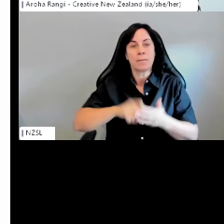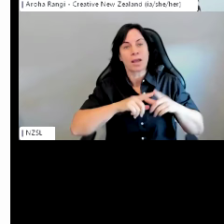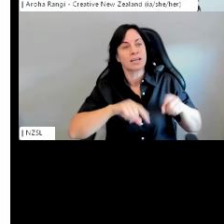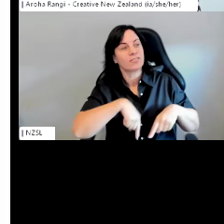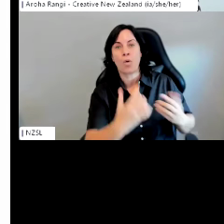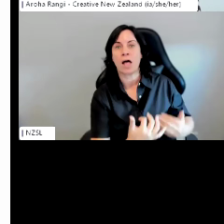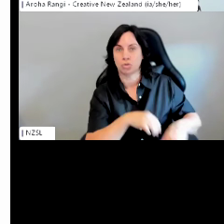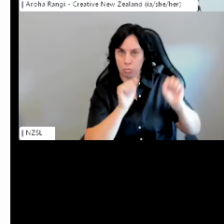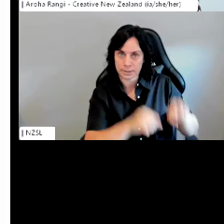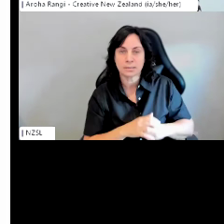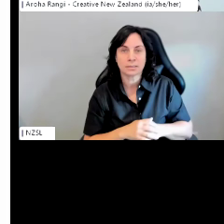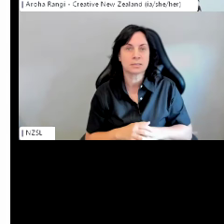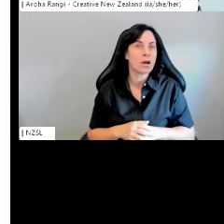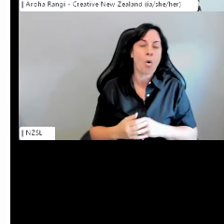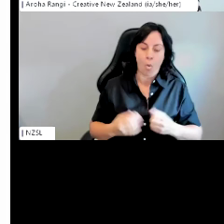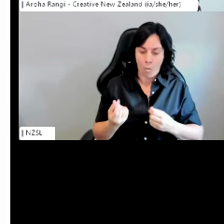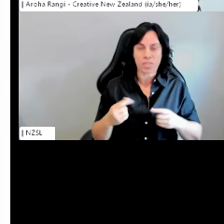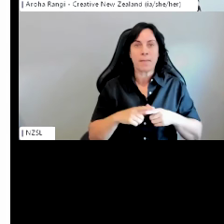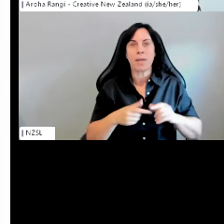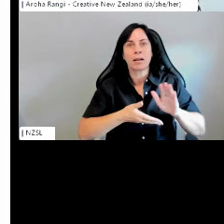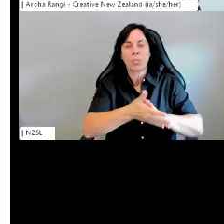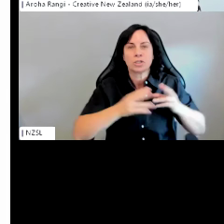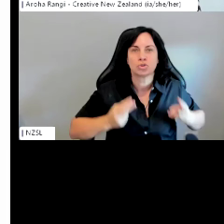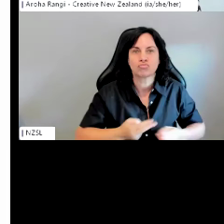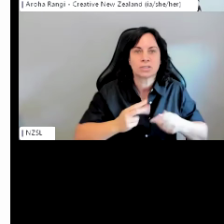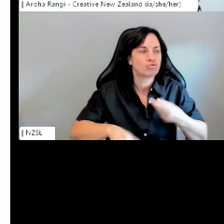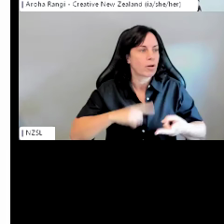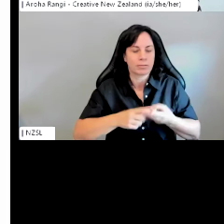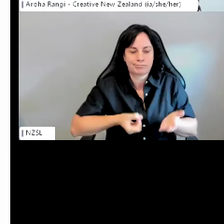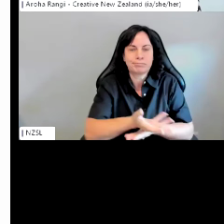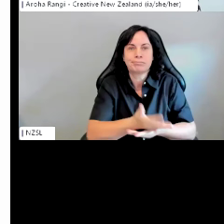they haven't spent that money in a restaurant or in a pub. um it just means that they didn't think